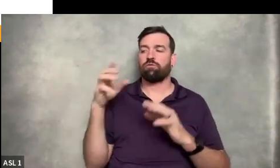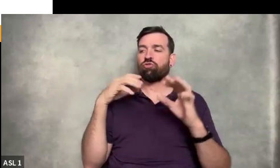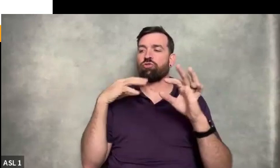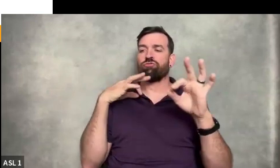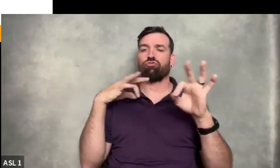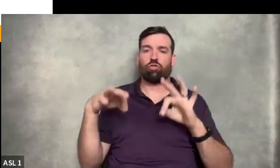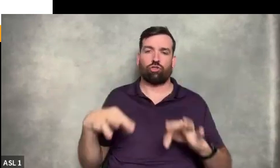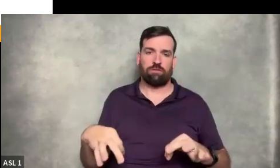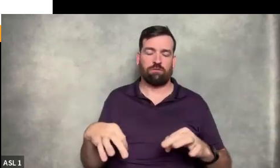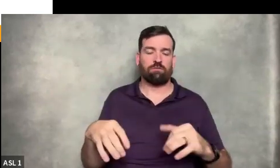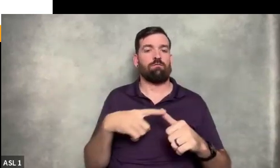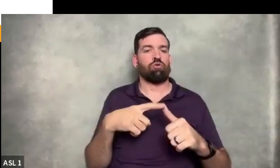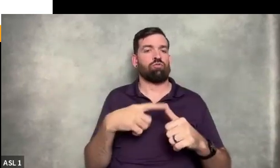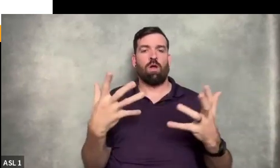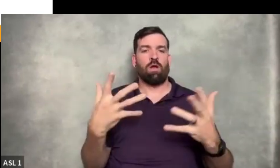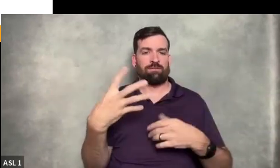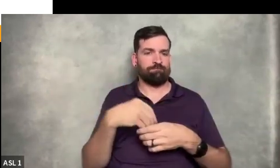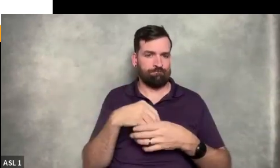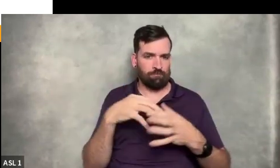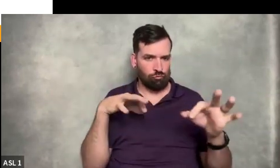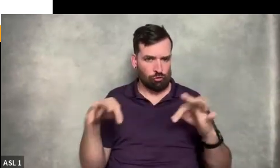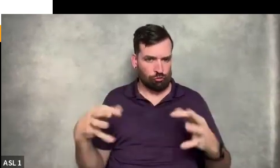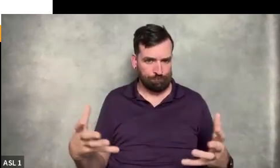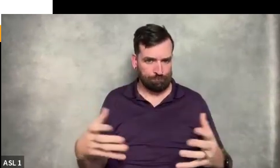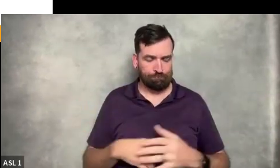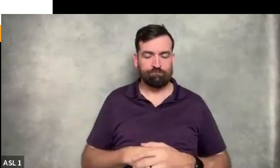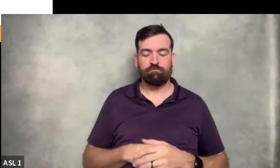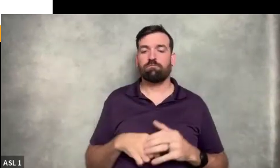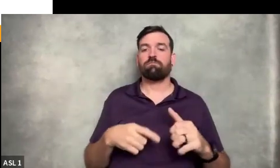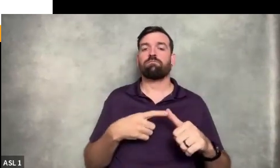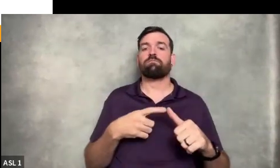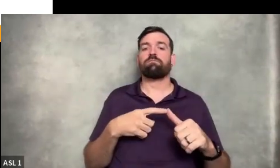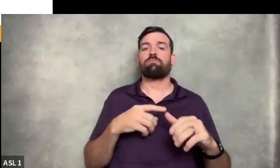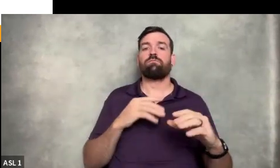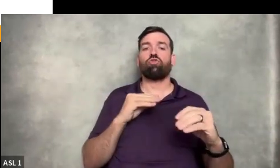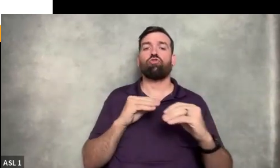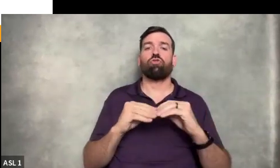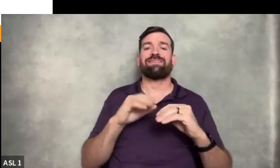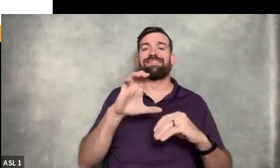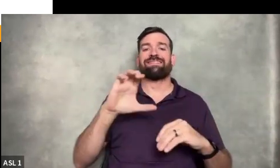let me tell you what's in the instructions. First, the corrective action plan, or CAP,